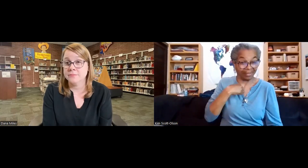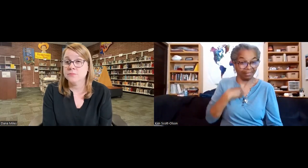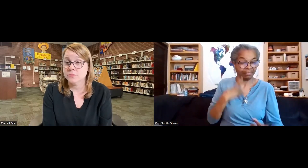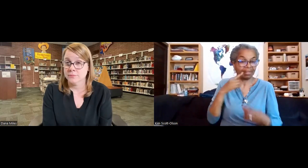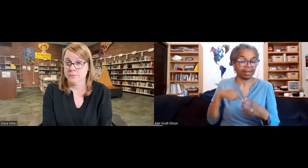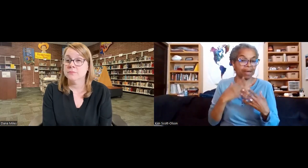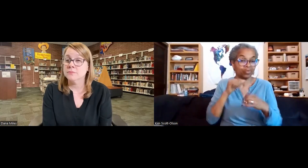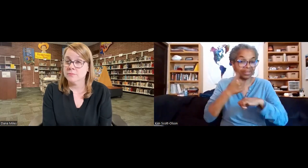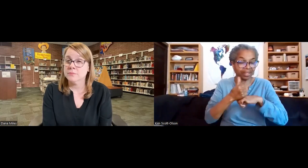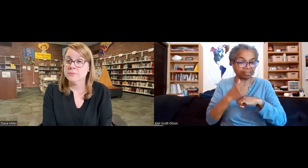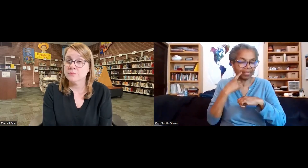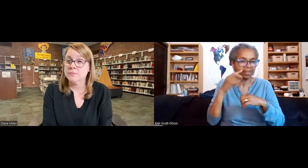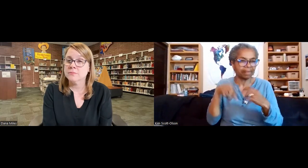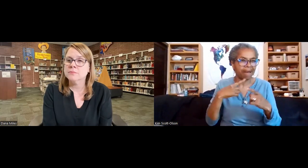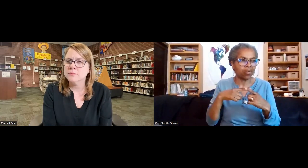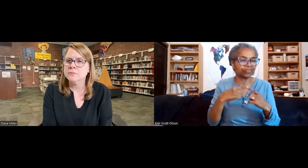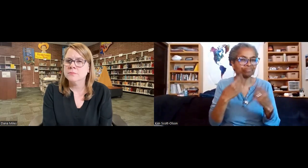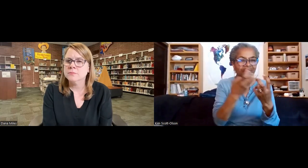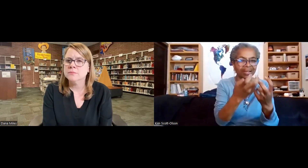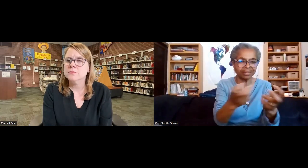For me, when it comes to the setup of a classroom,